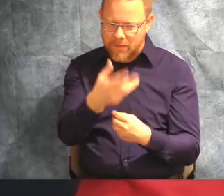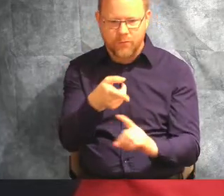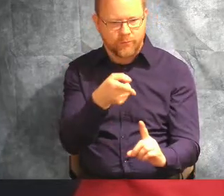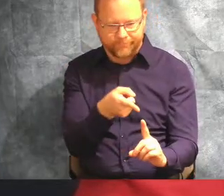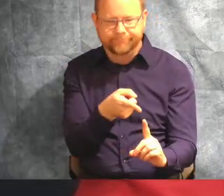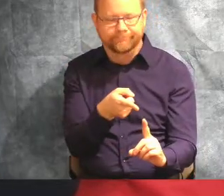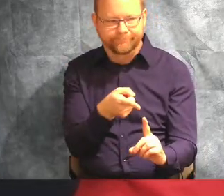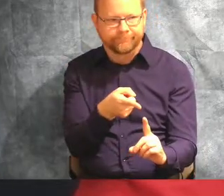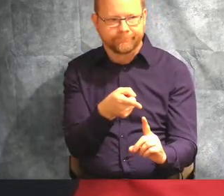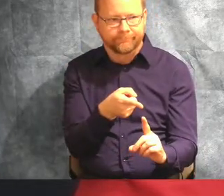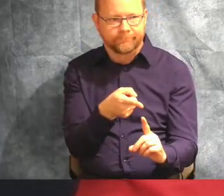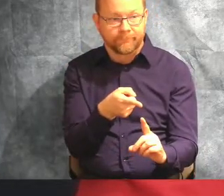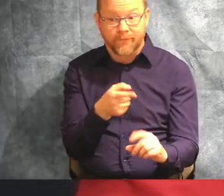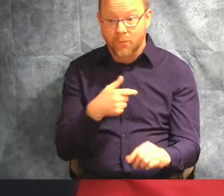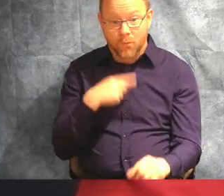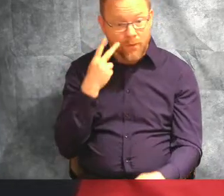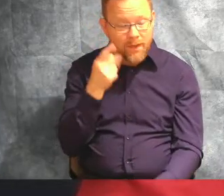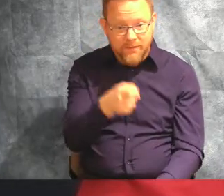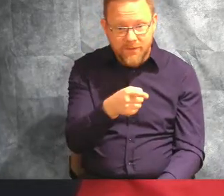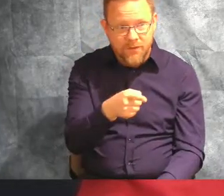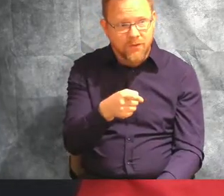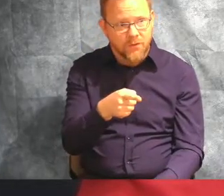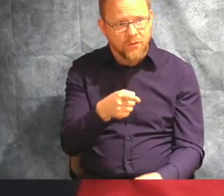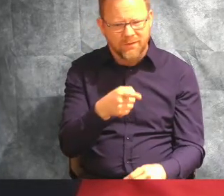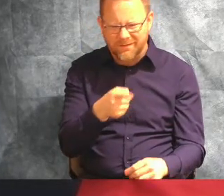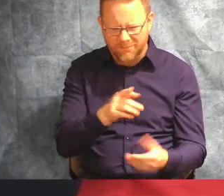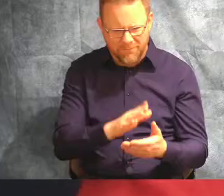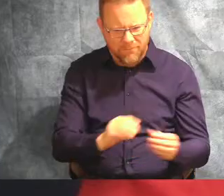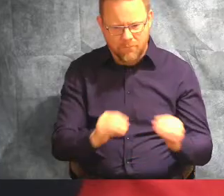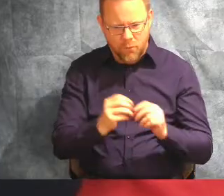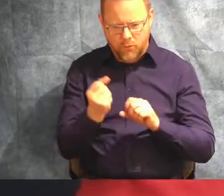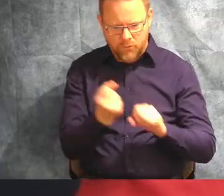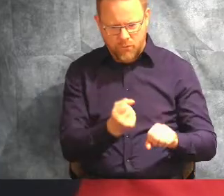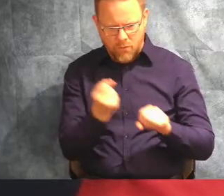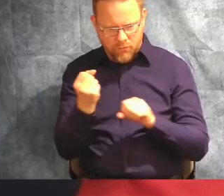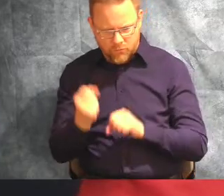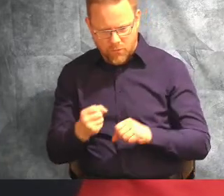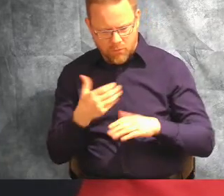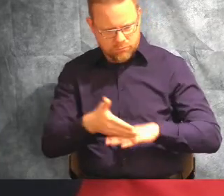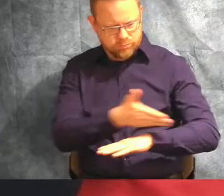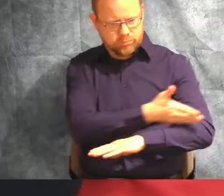um, every time I see him, he just gets stronger and stronger and more and more. But yesterday was